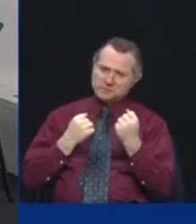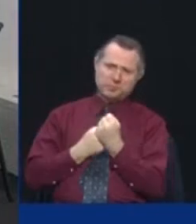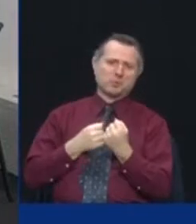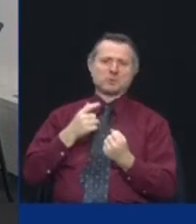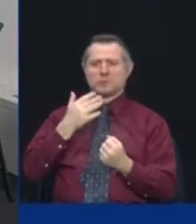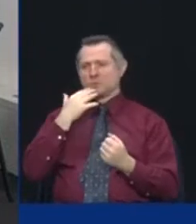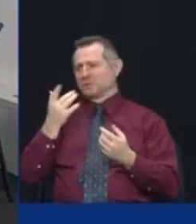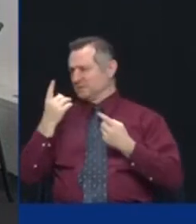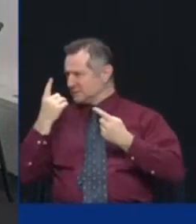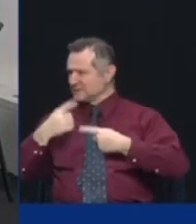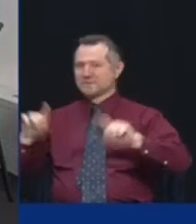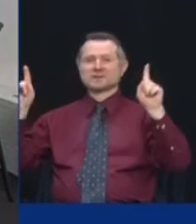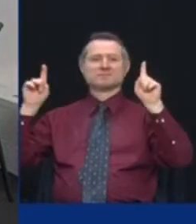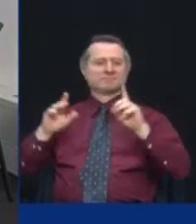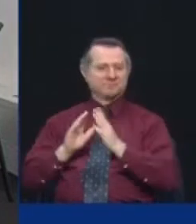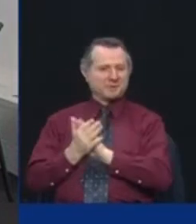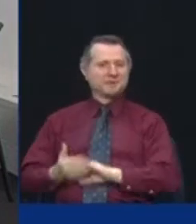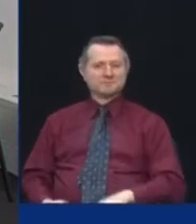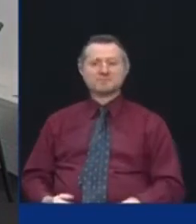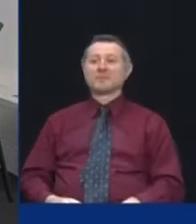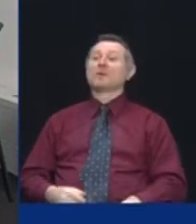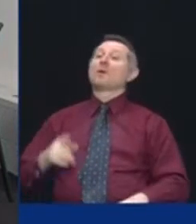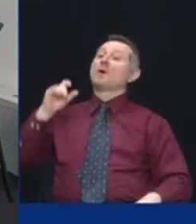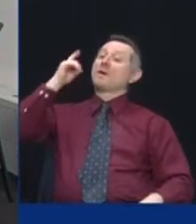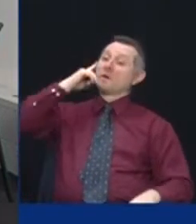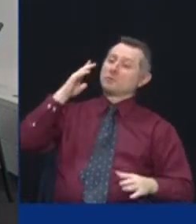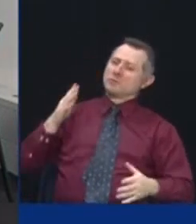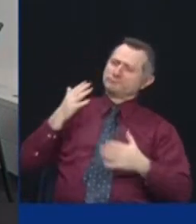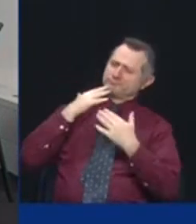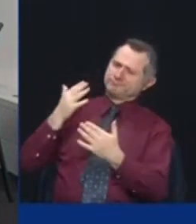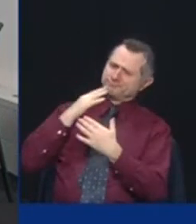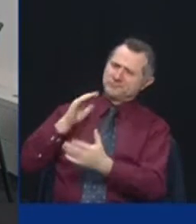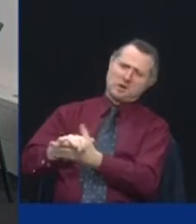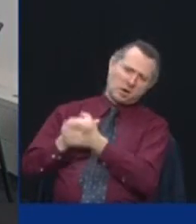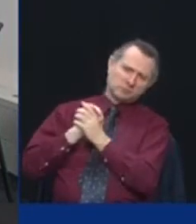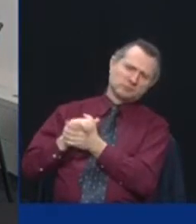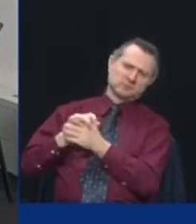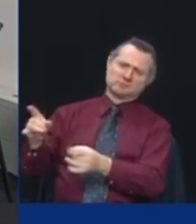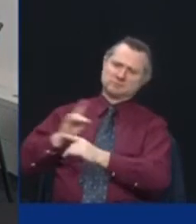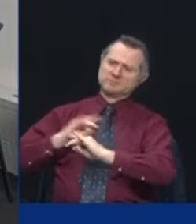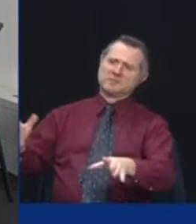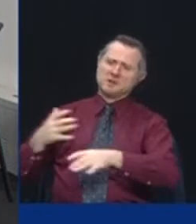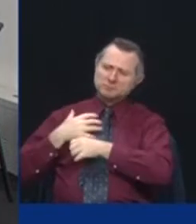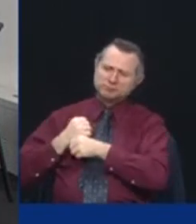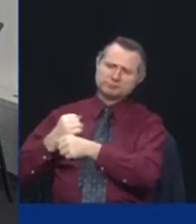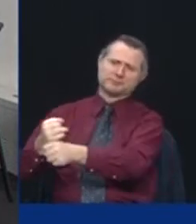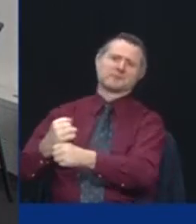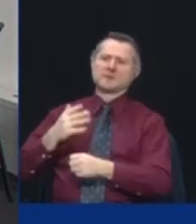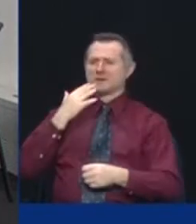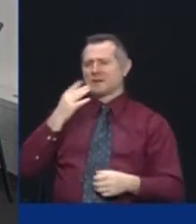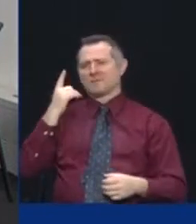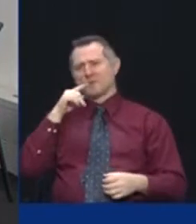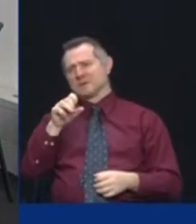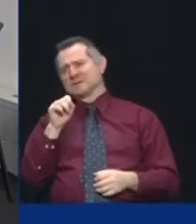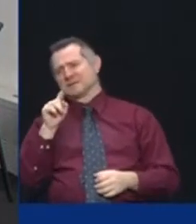LEADERSHIP. WE'RE ALL IN. AND LET'S MAKE THIS A GREAT THANK YOU.